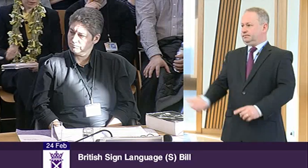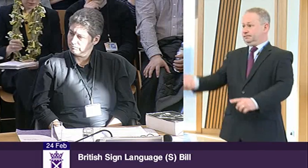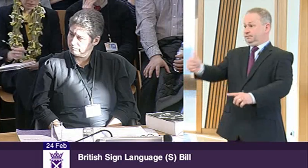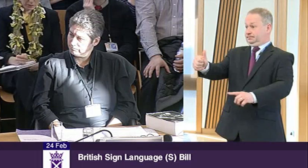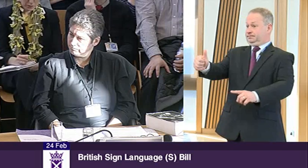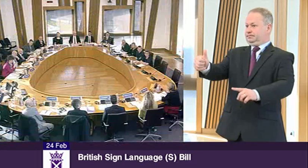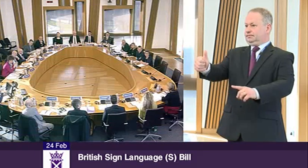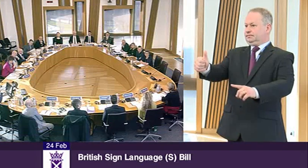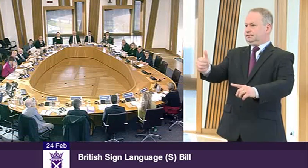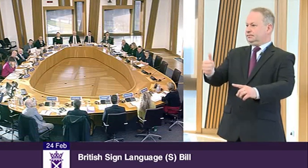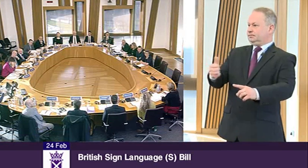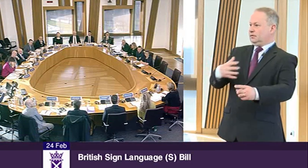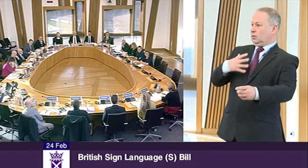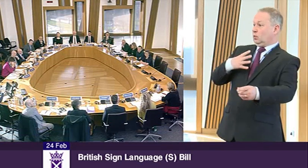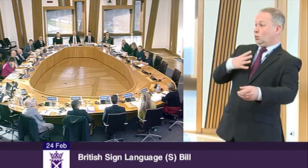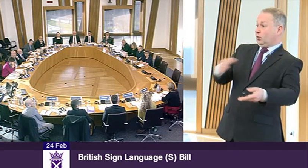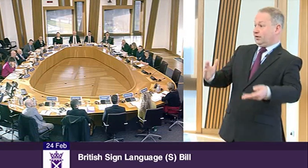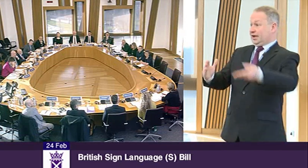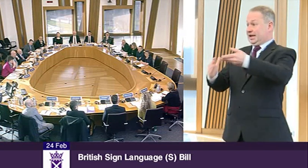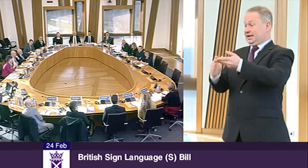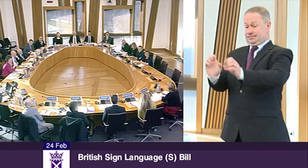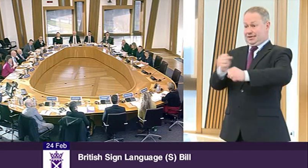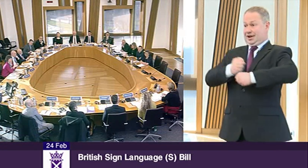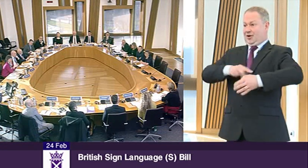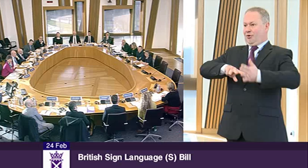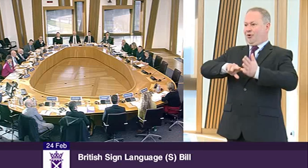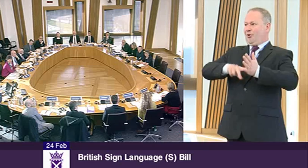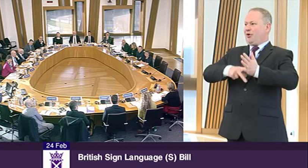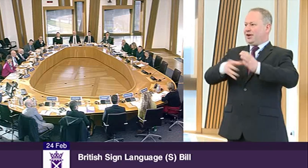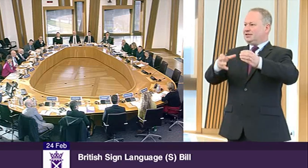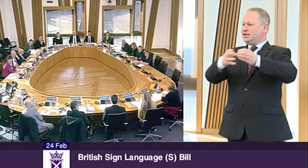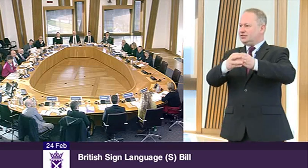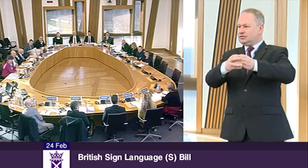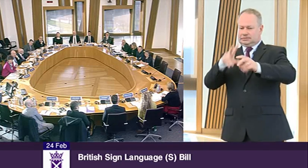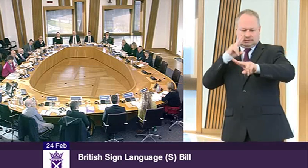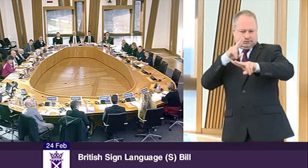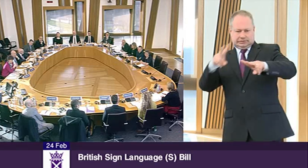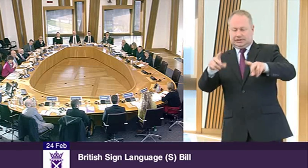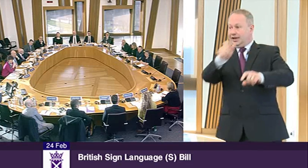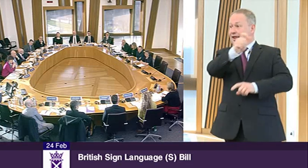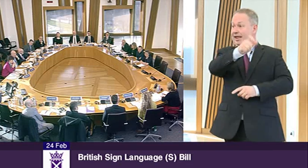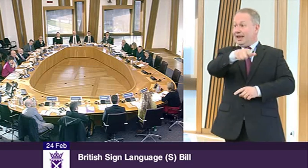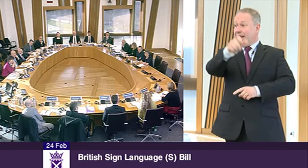Heather Gray: Our organisation is seeing significant cuts in sensory services right across Scotland.